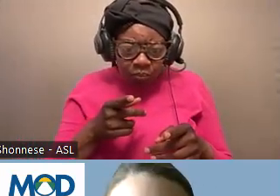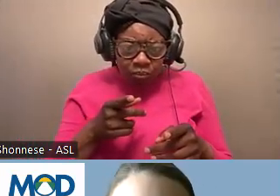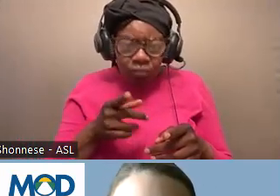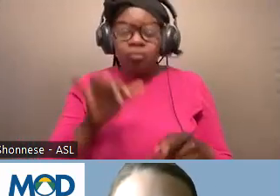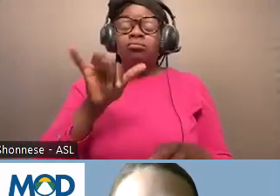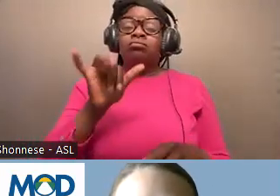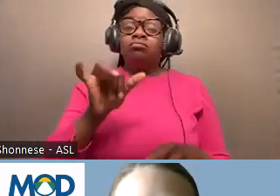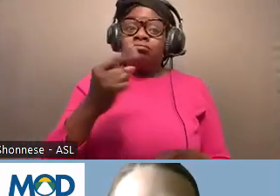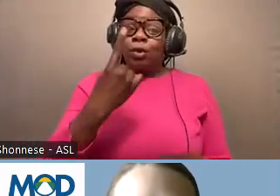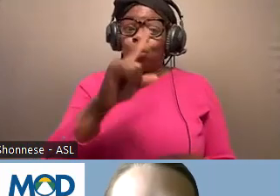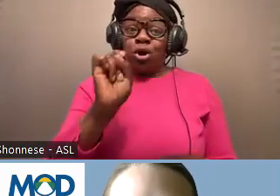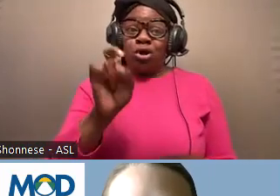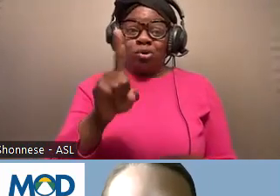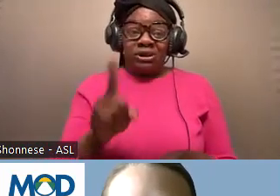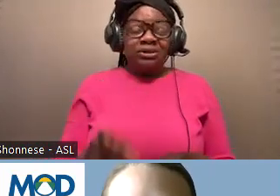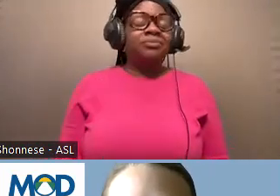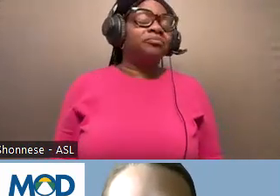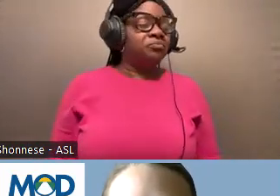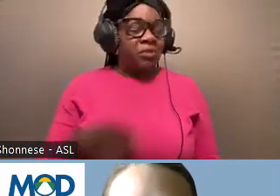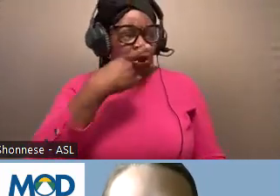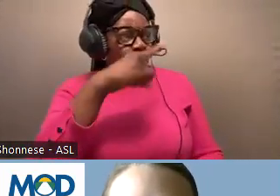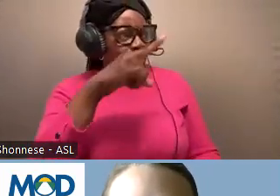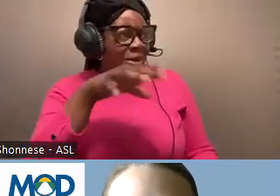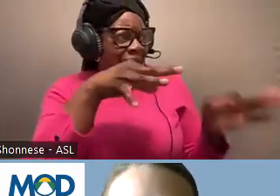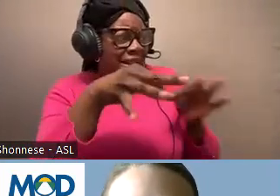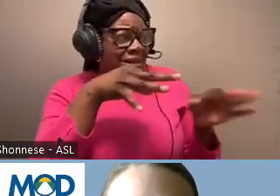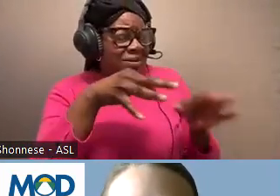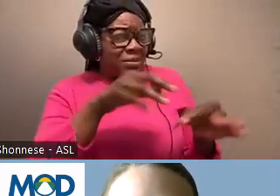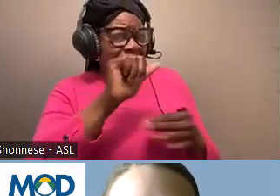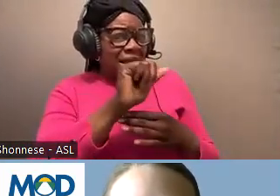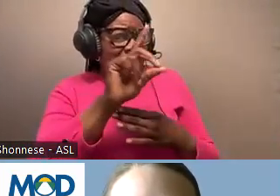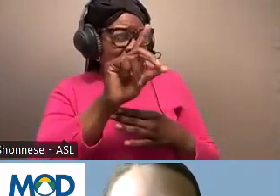questions in the chat? Can you touch on ADA accommodations for travel to the office?